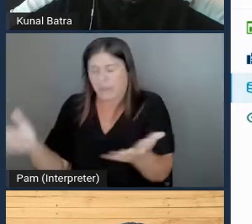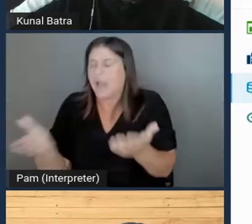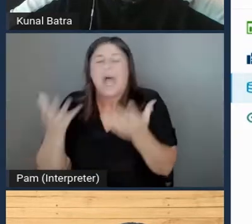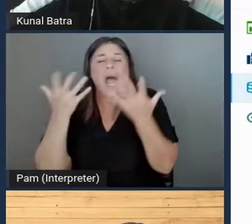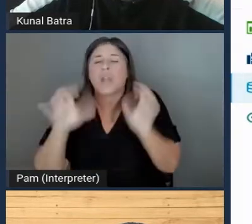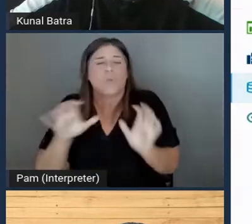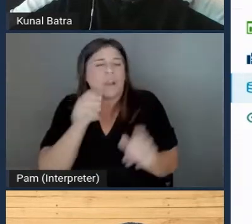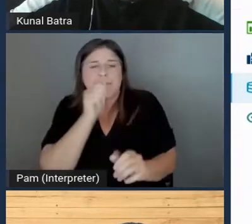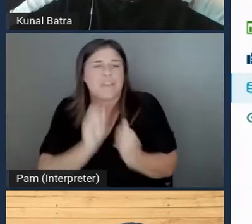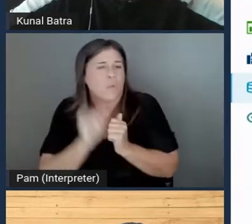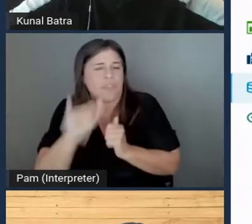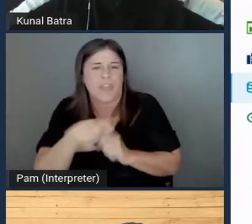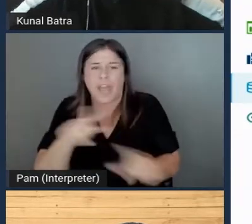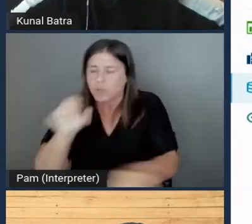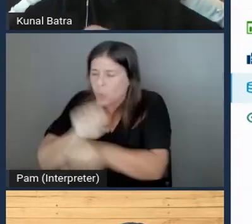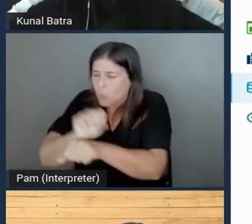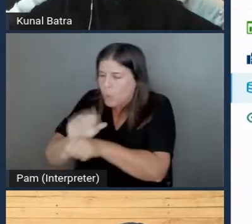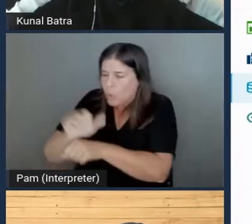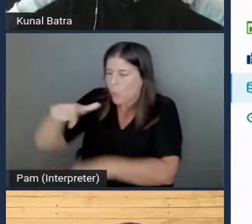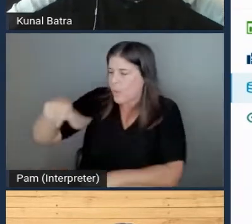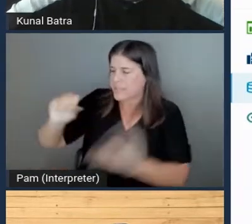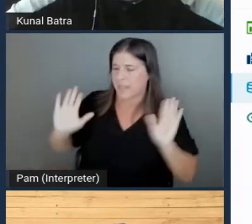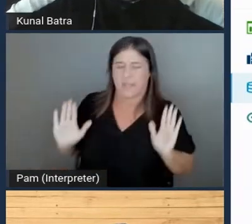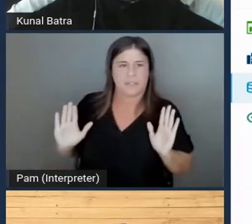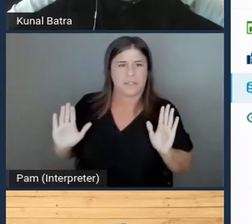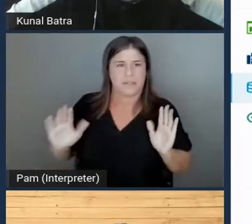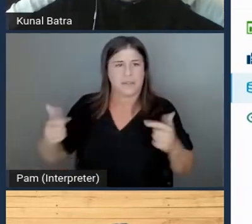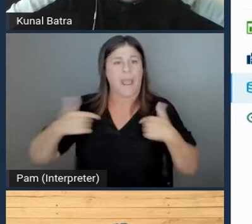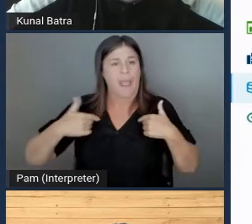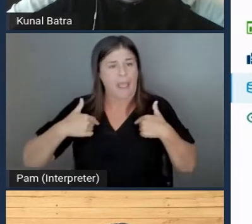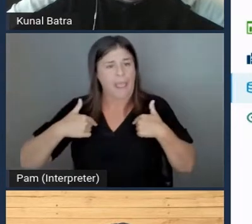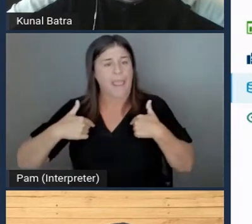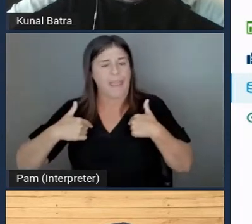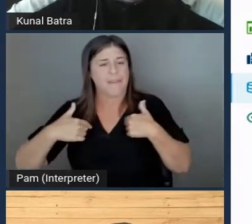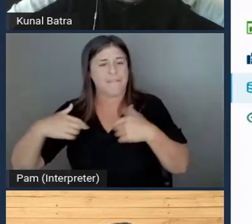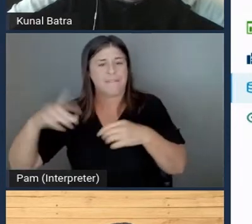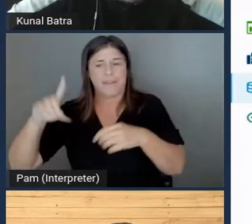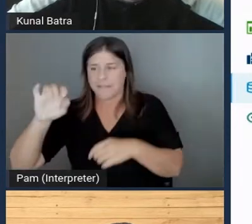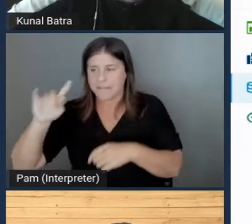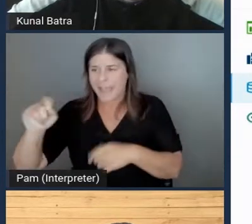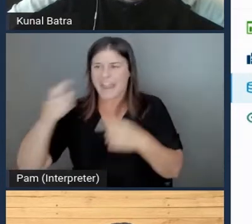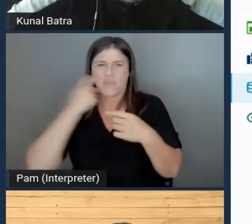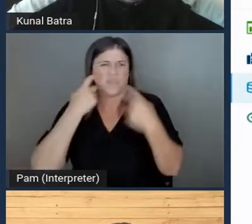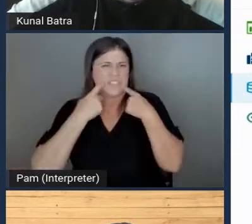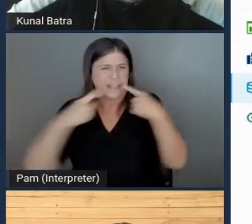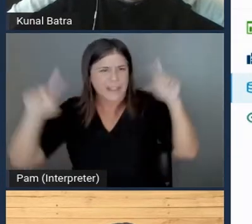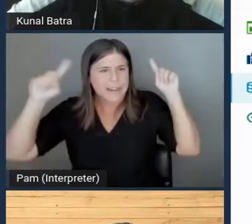And I have a campaign data that I recently announced, and I want to understand